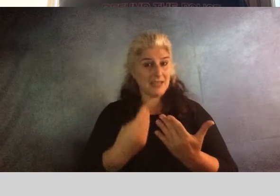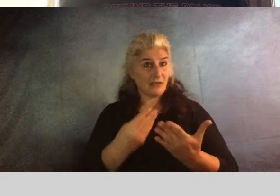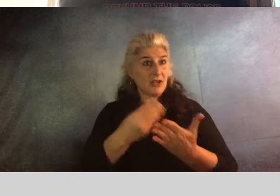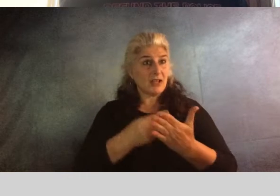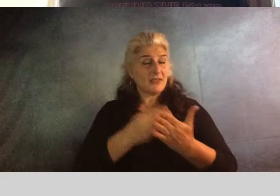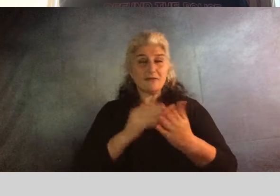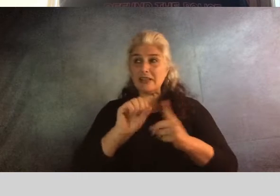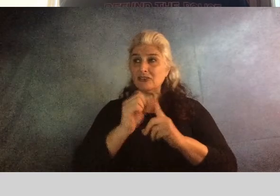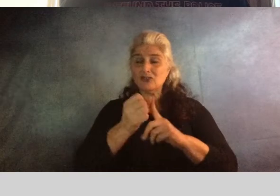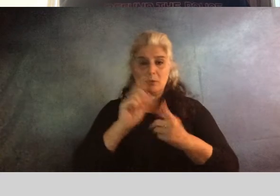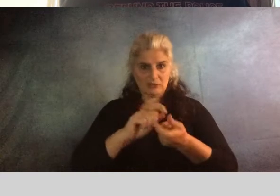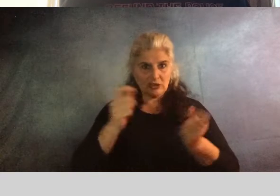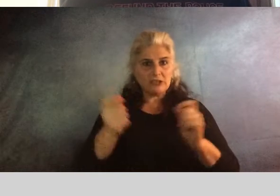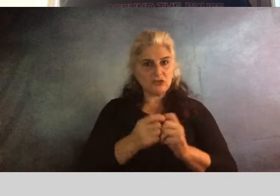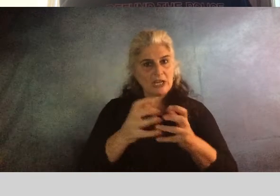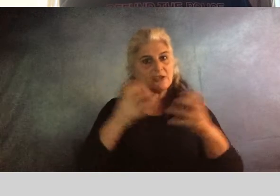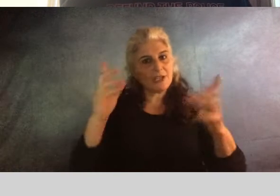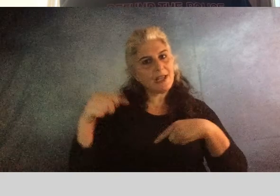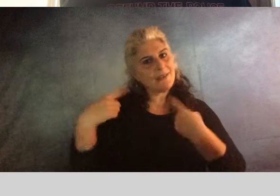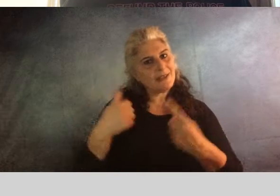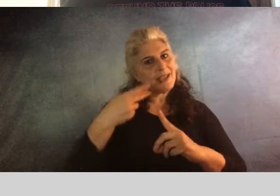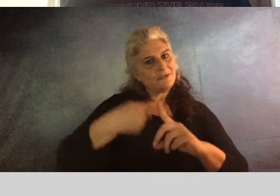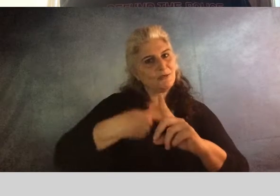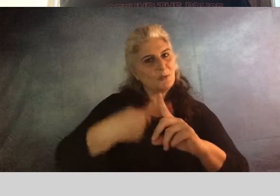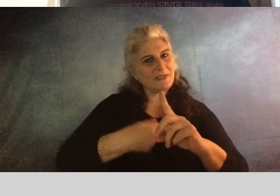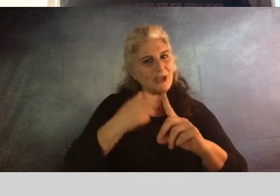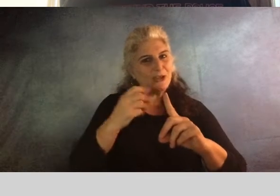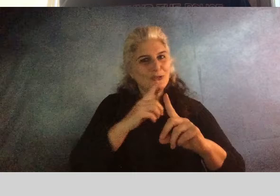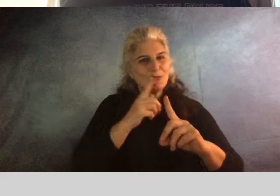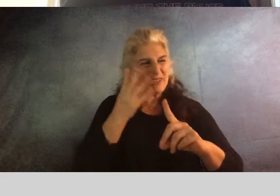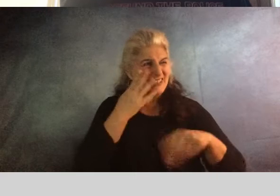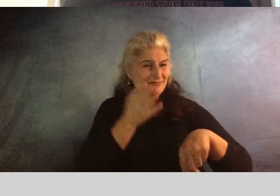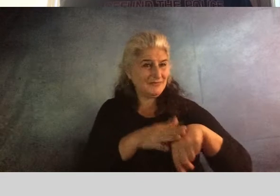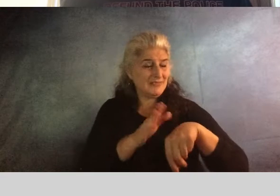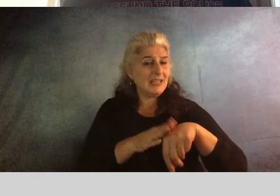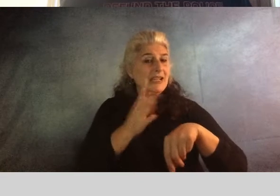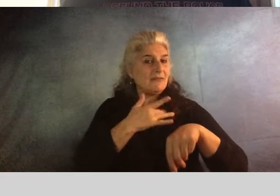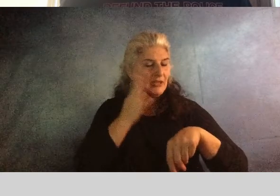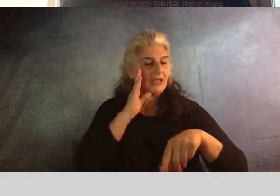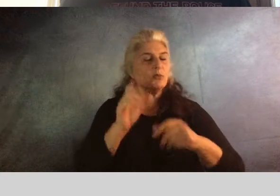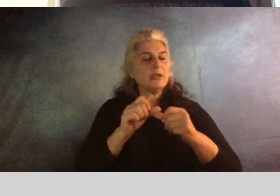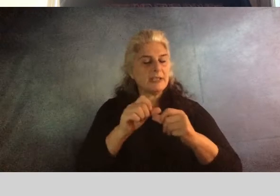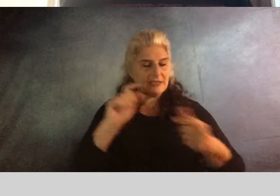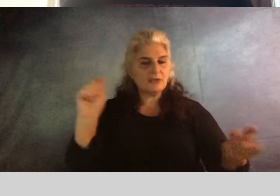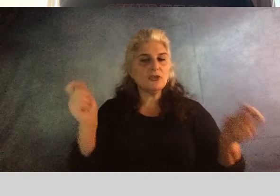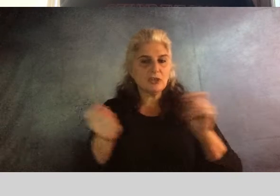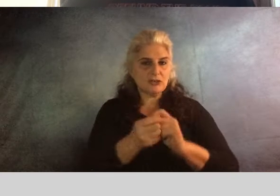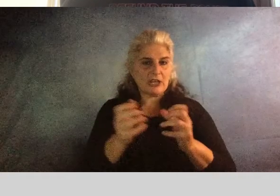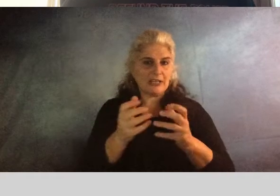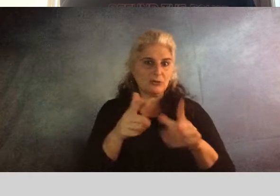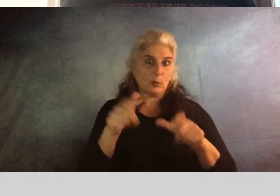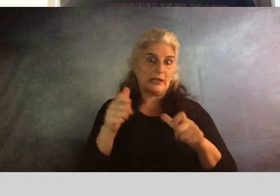has shifted significantly in the past few months and will very likely continue to evolve rapidly.